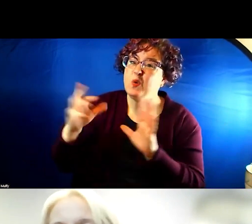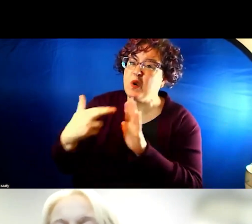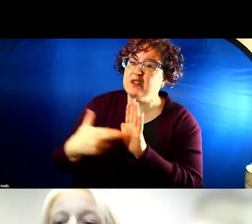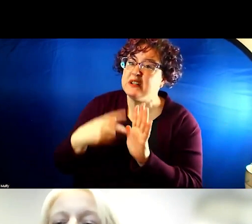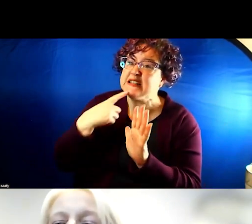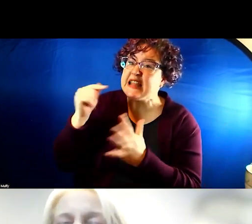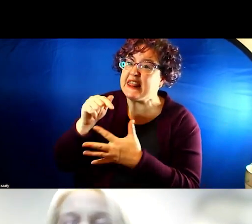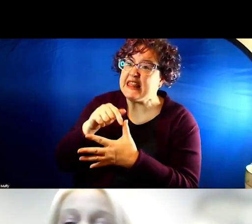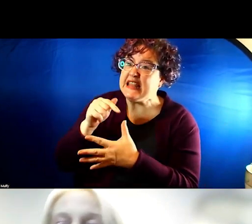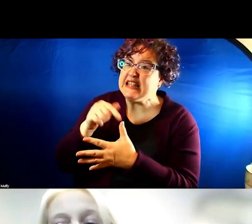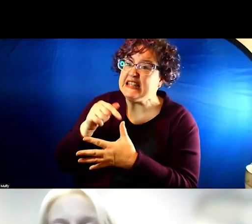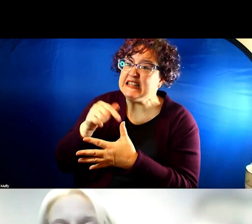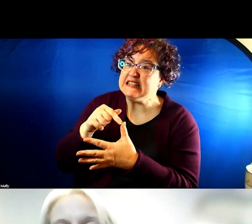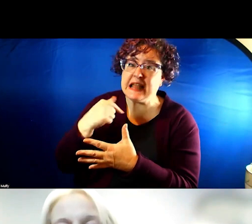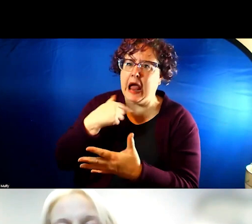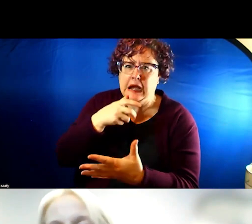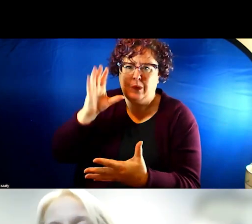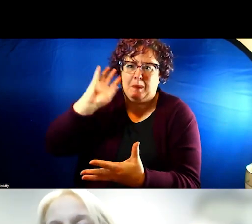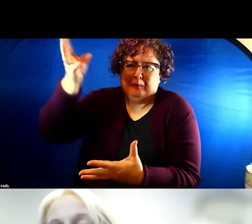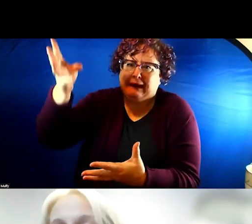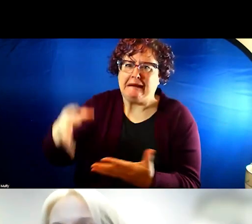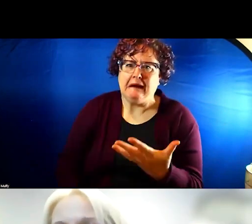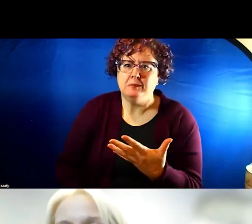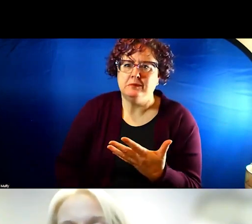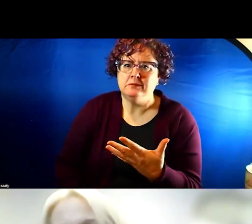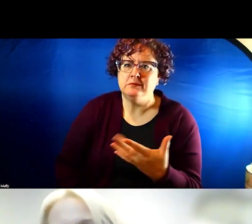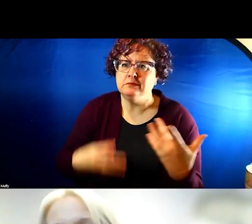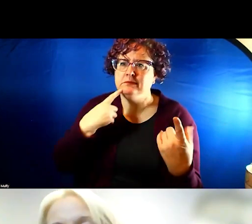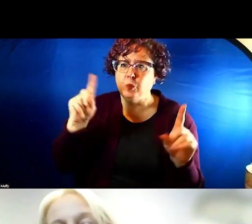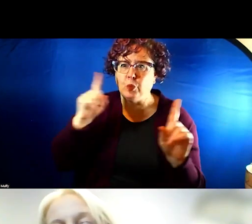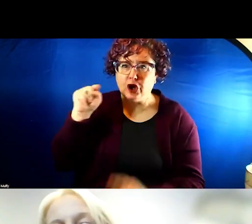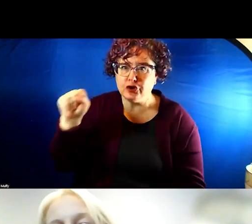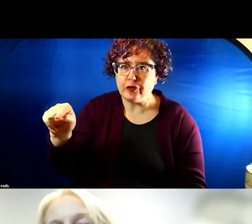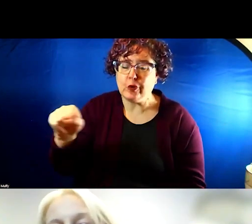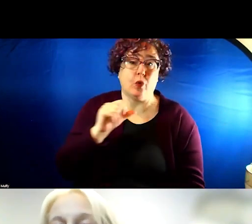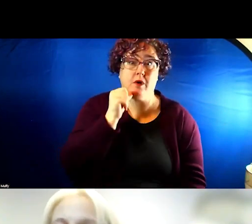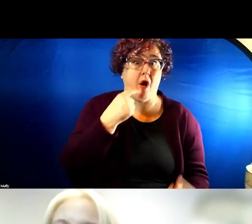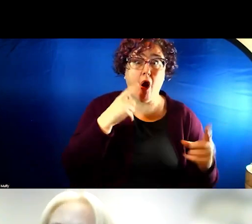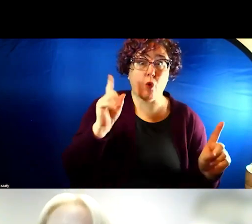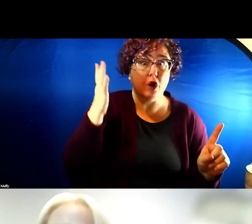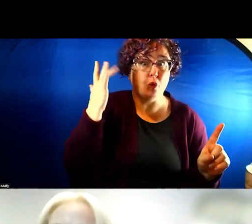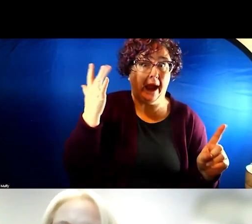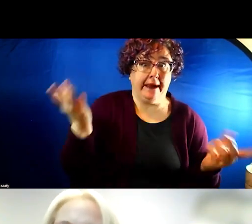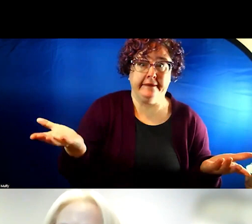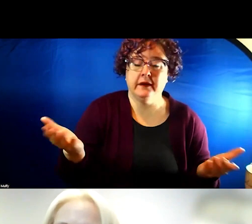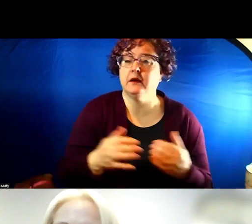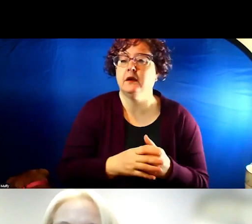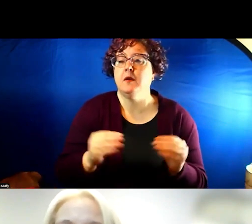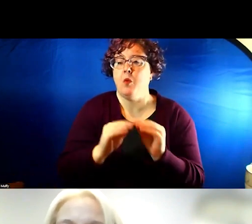I DON'T WANT TO MAKE SOMETHING UP IN PENNSYLVANIA. I WANT TO KNOW WHAT WORKED IN ANOTHER STATE OR FAILED. SO THE MORE COMMUNICATION AND COLLABORATION THAT YOU CAN